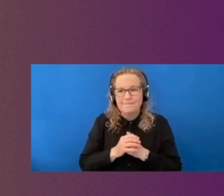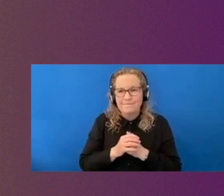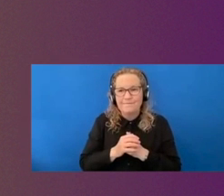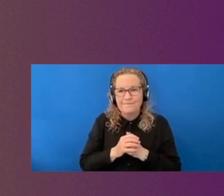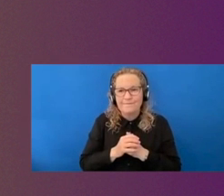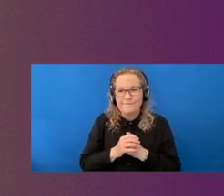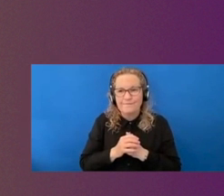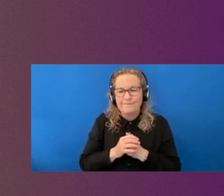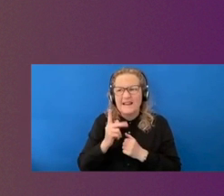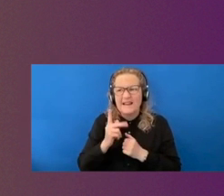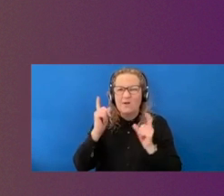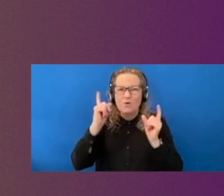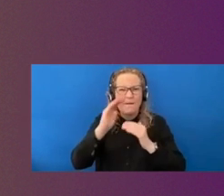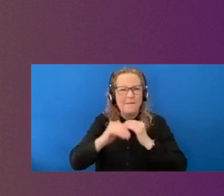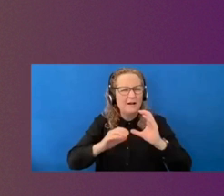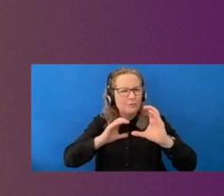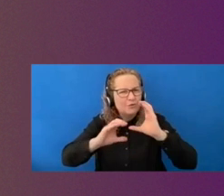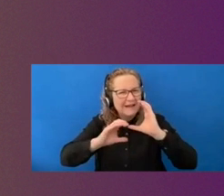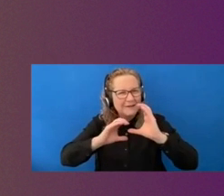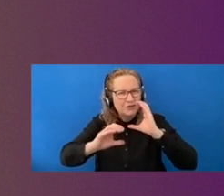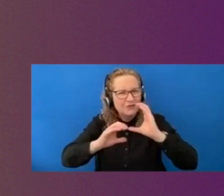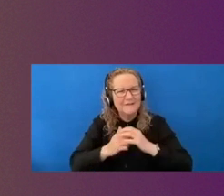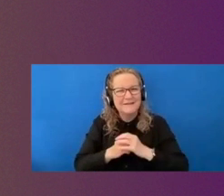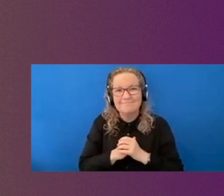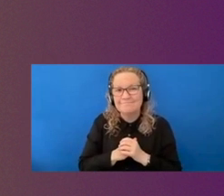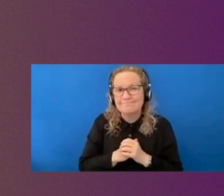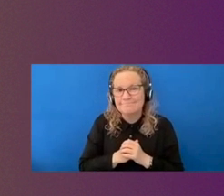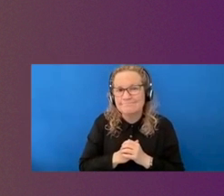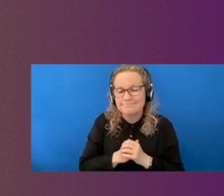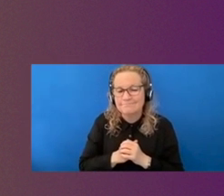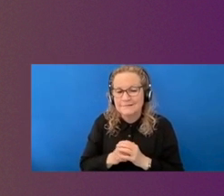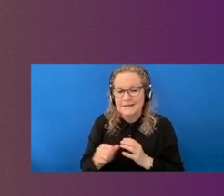communication aspect because now we're looking at a return to our office in January in my case